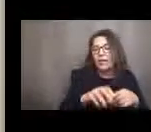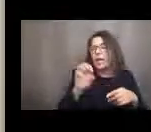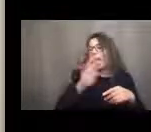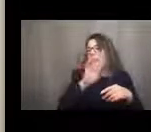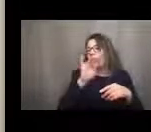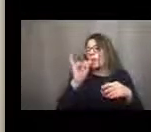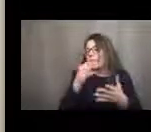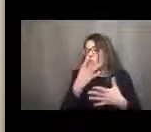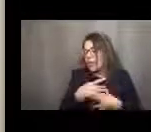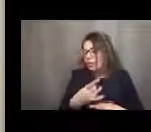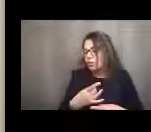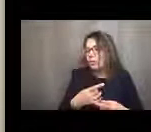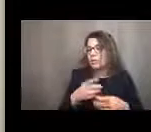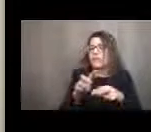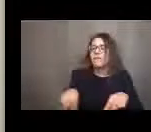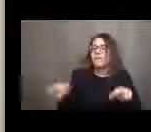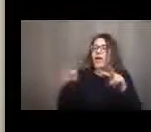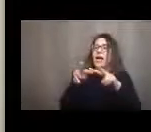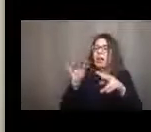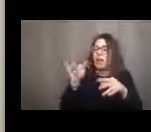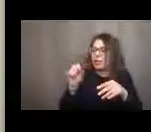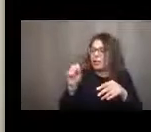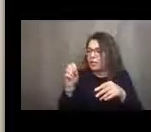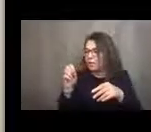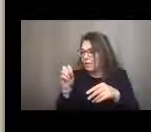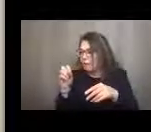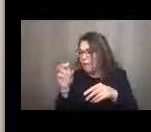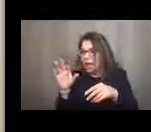the value of the SFI, and then some other information.